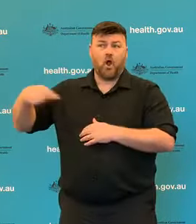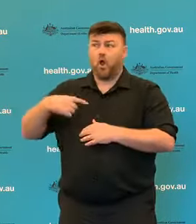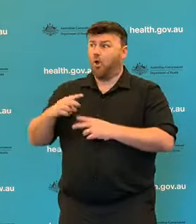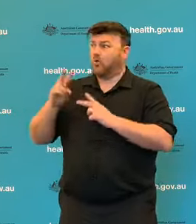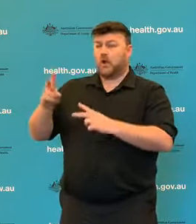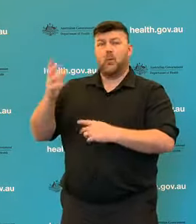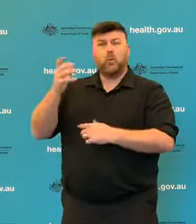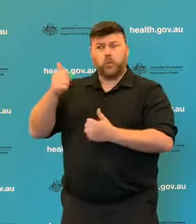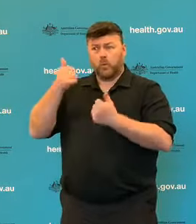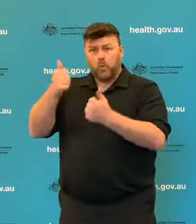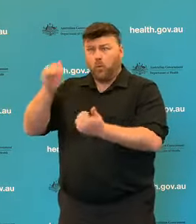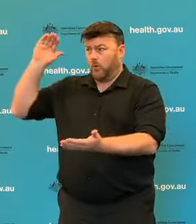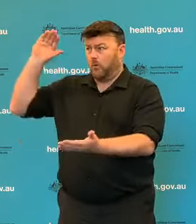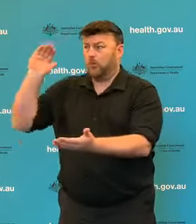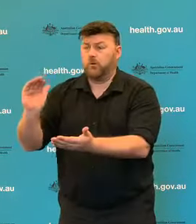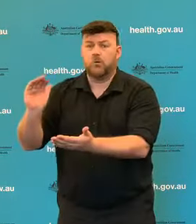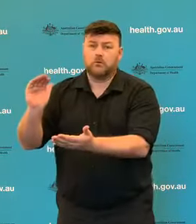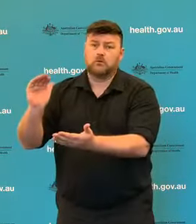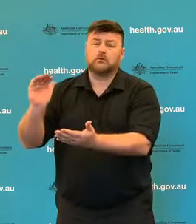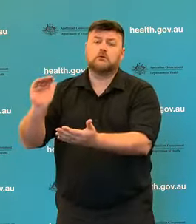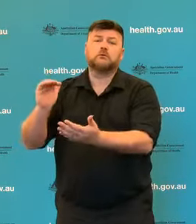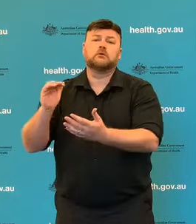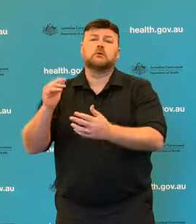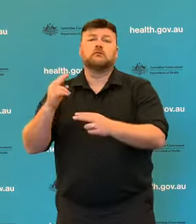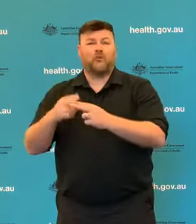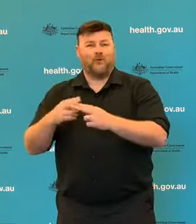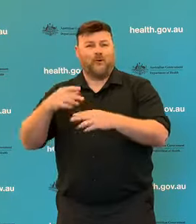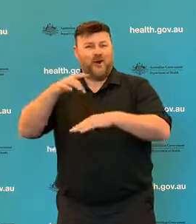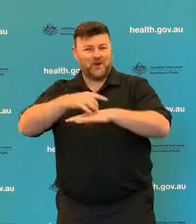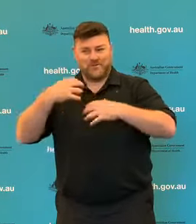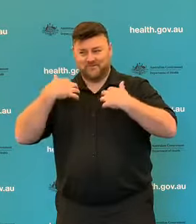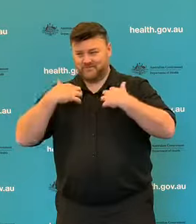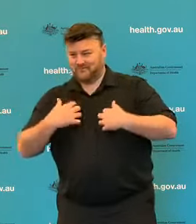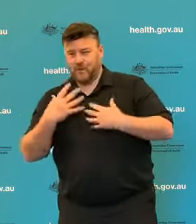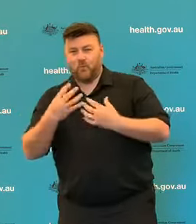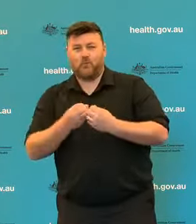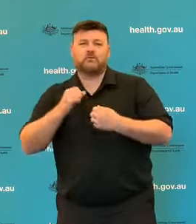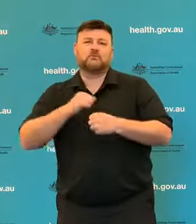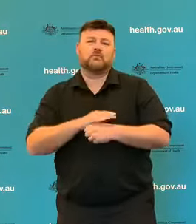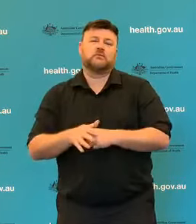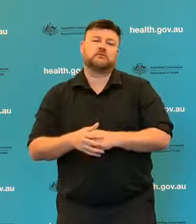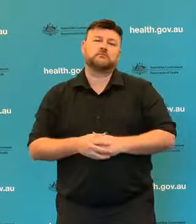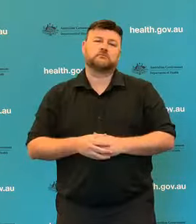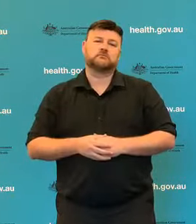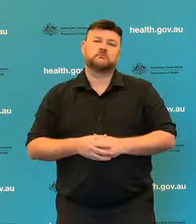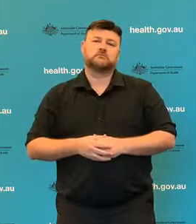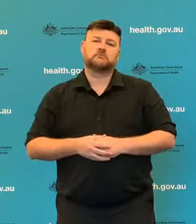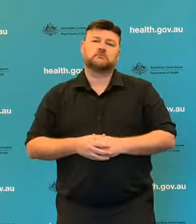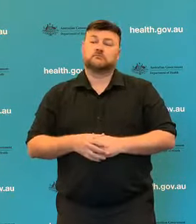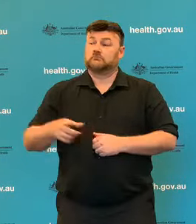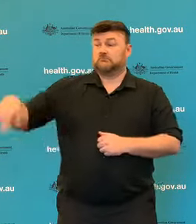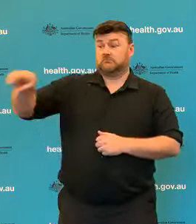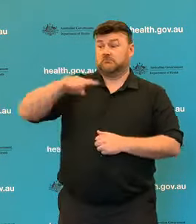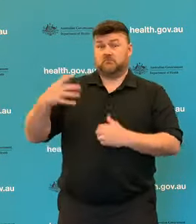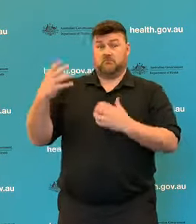reduction in the number of people hospitalized with COVID-19 over the past week. Among those in hospital there are 27